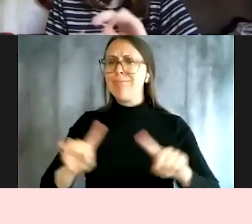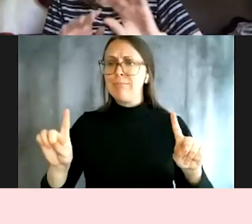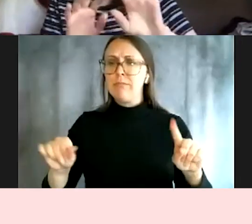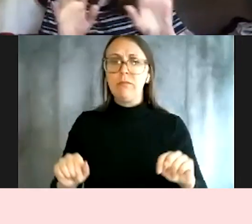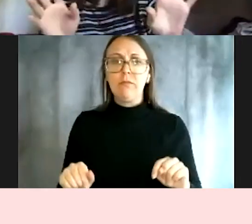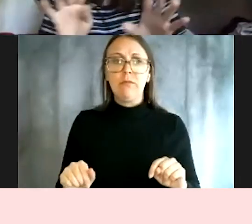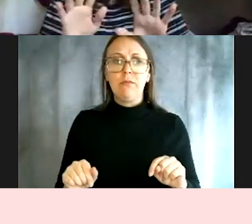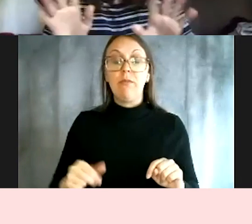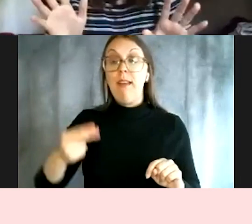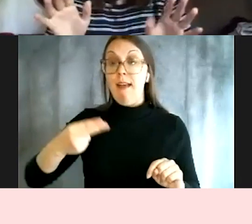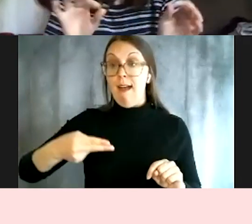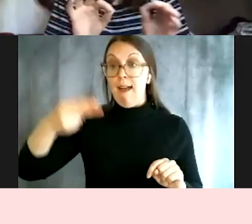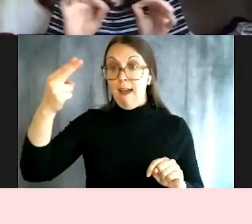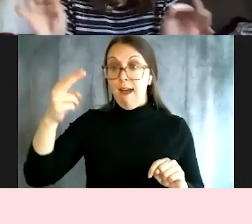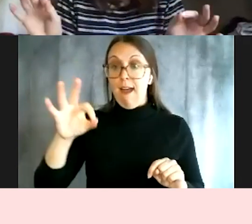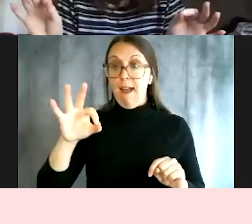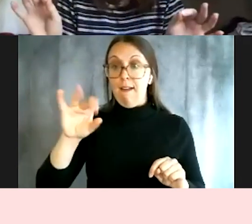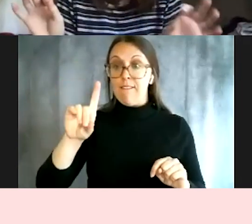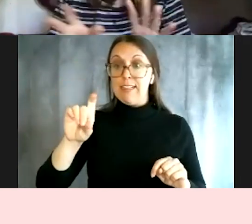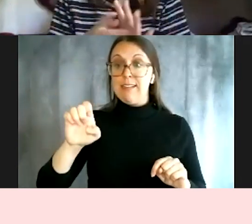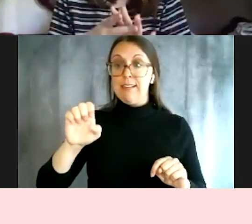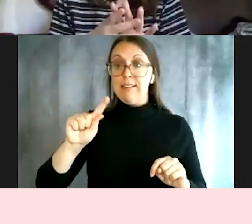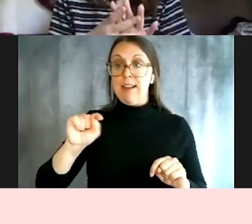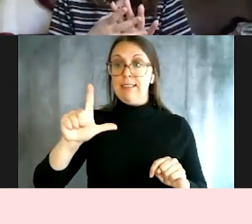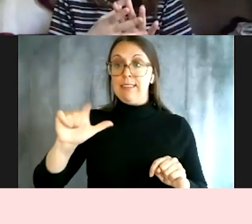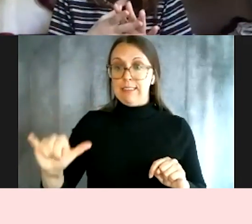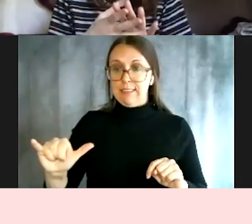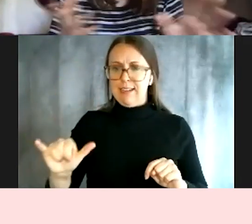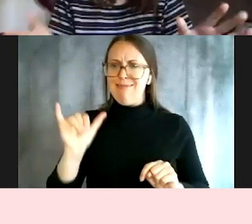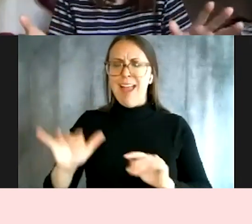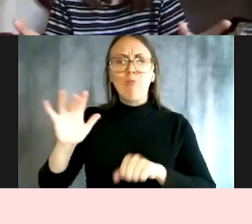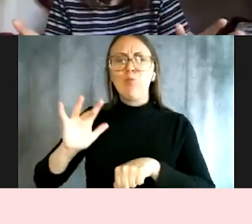perfect shiny final version that you're going to want to put out on the market